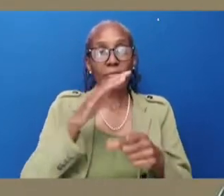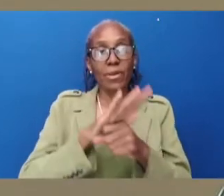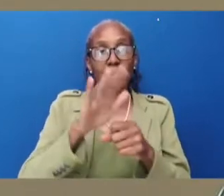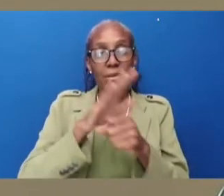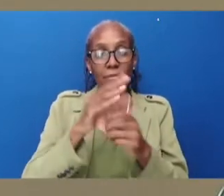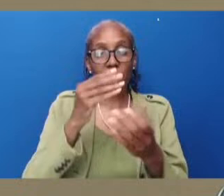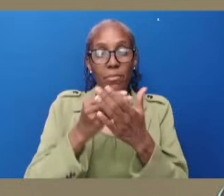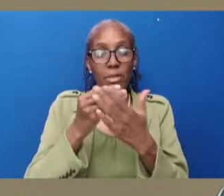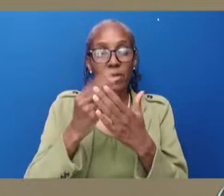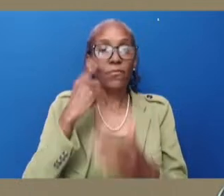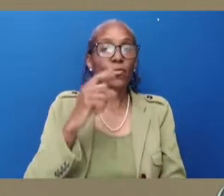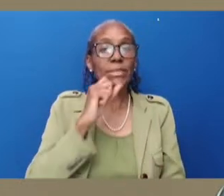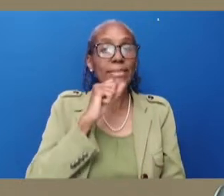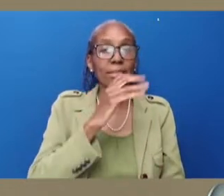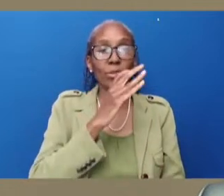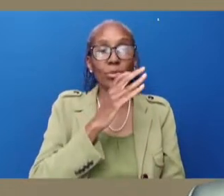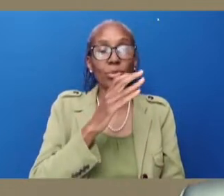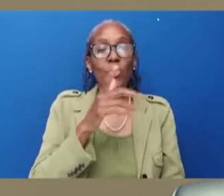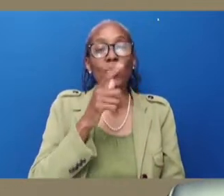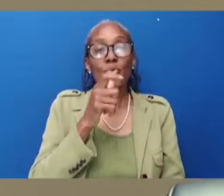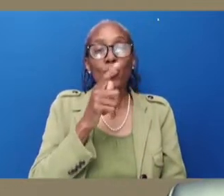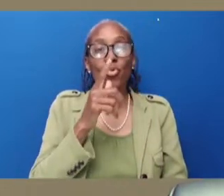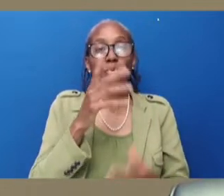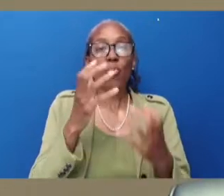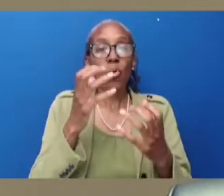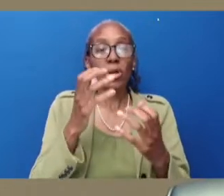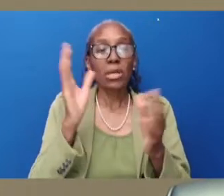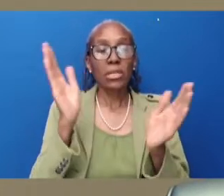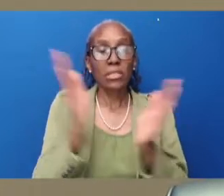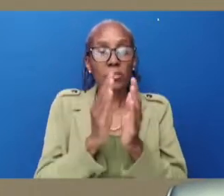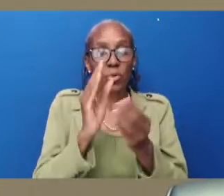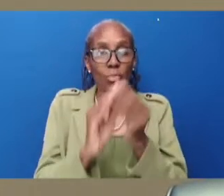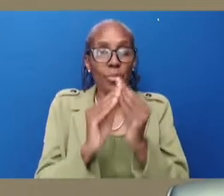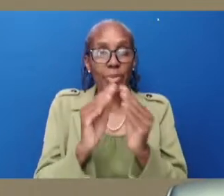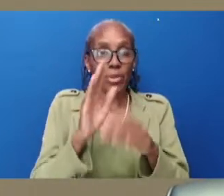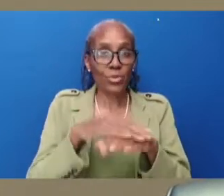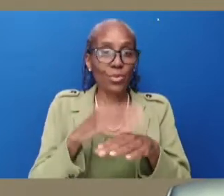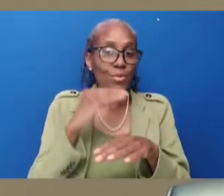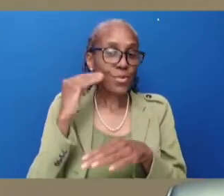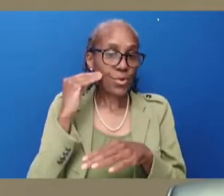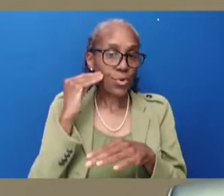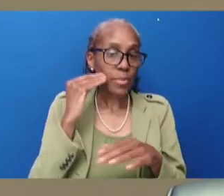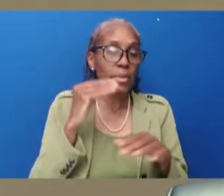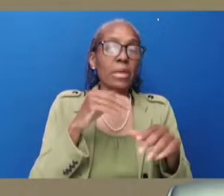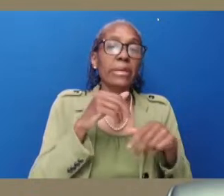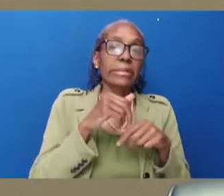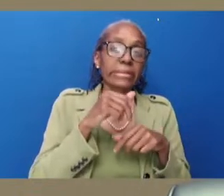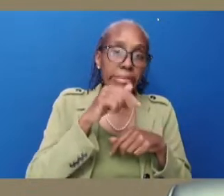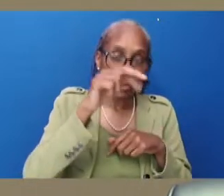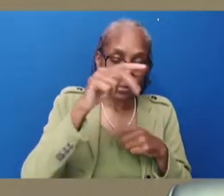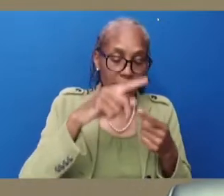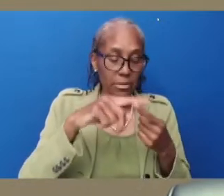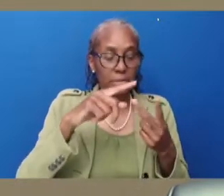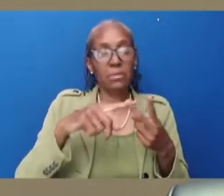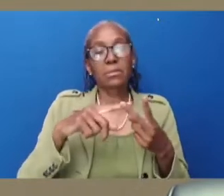MY QUESTION DEALS WITH WILL WE